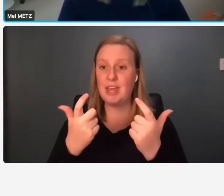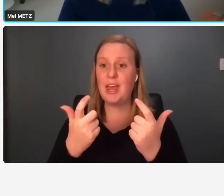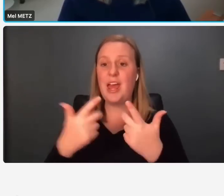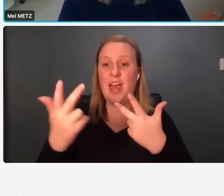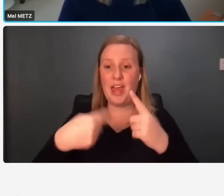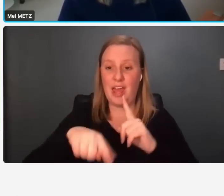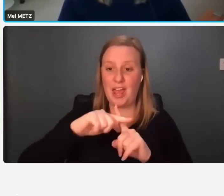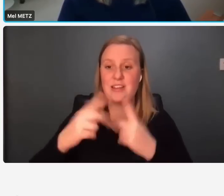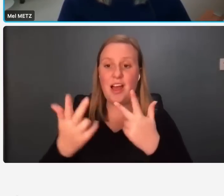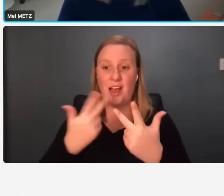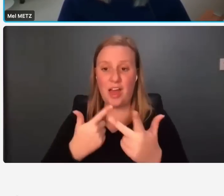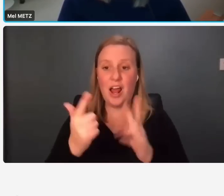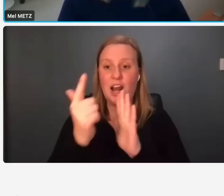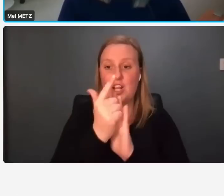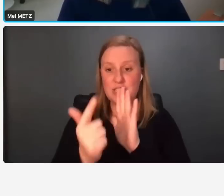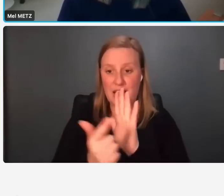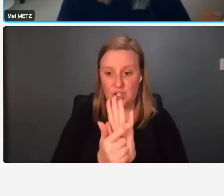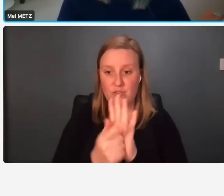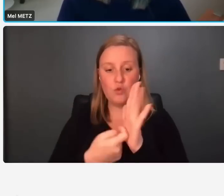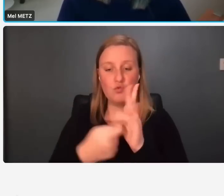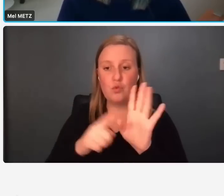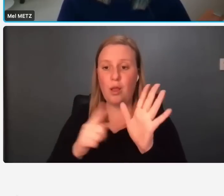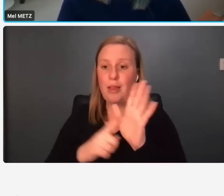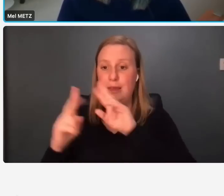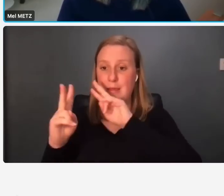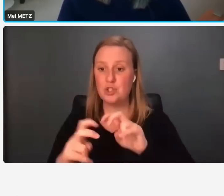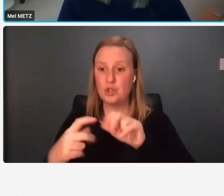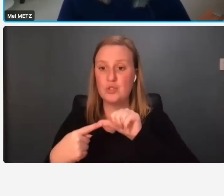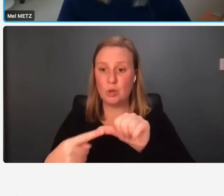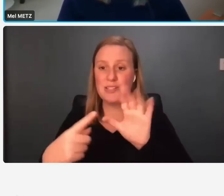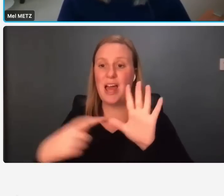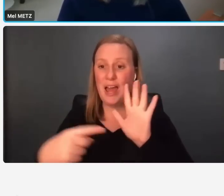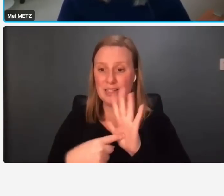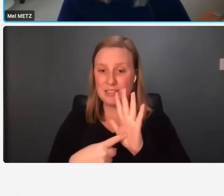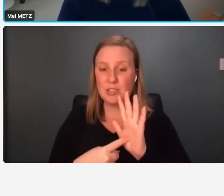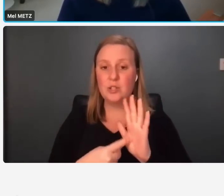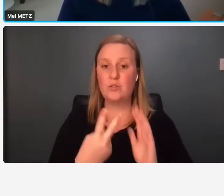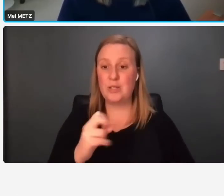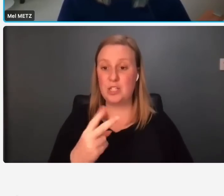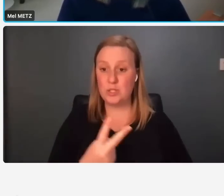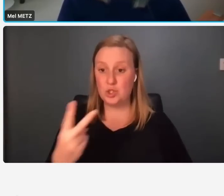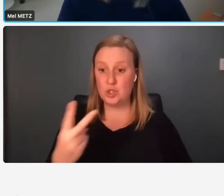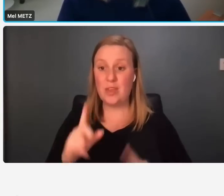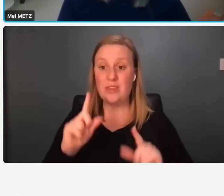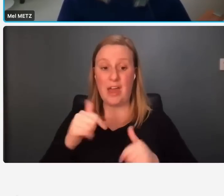Royal Commission Response Act of 2022 was introduced to Parliament on the 27th of July and it passed on the